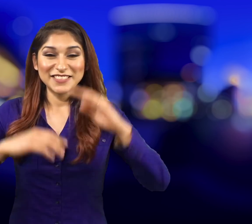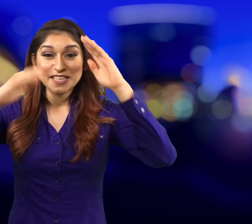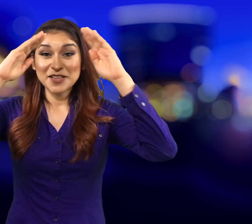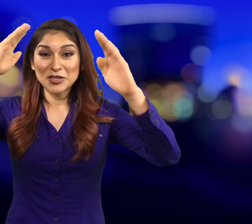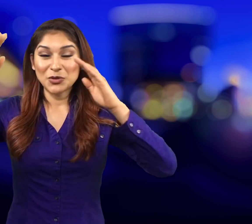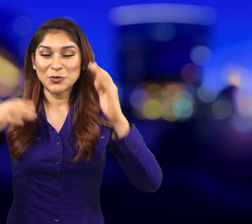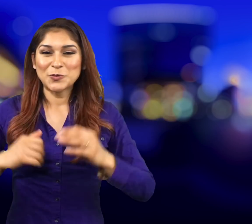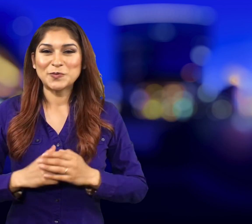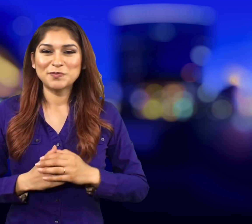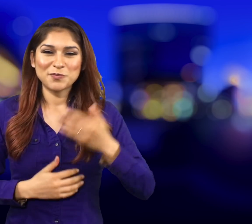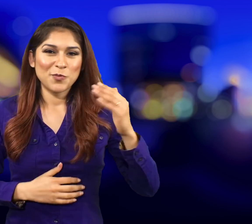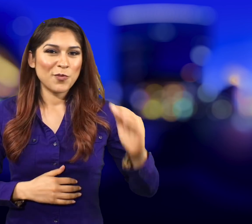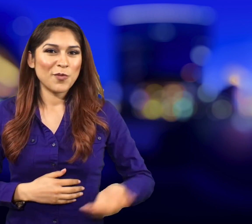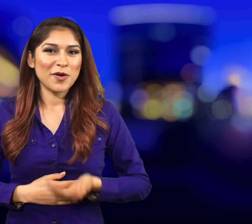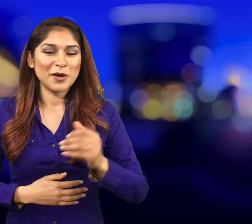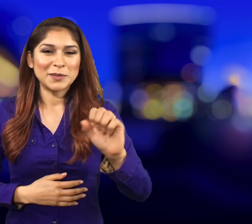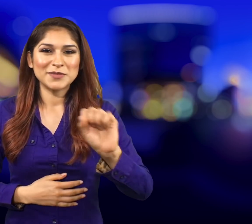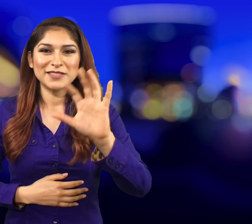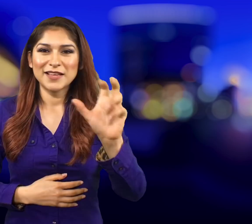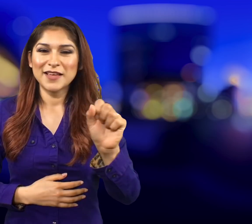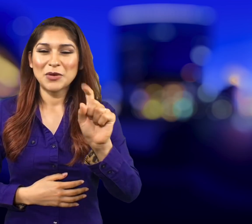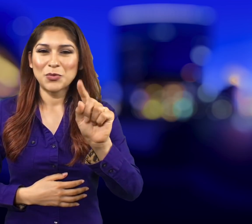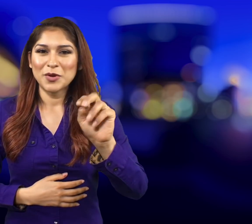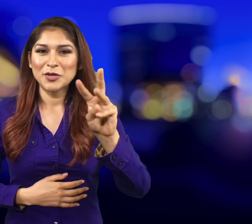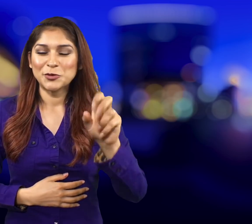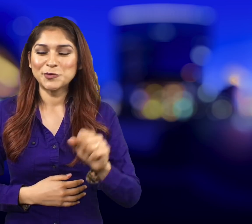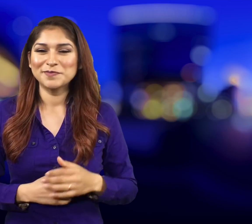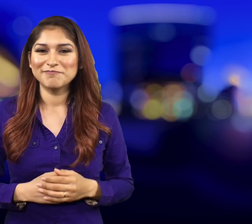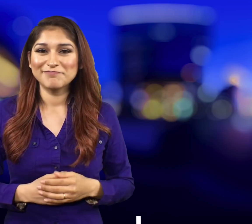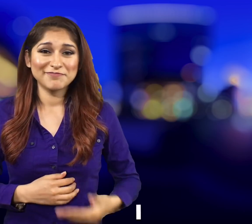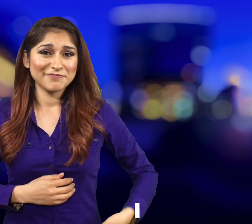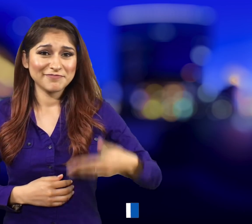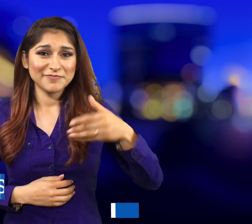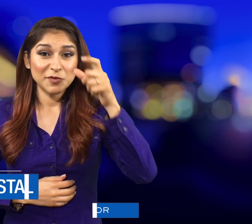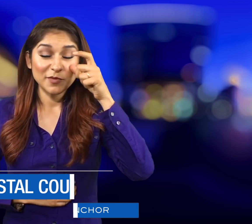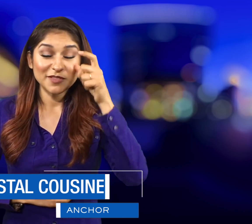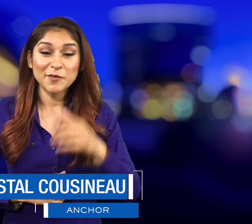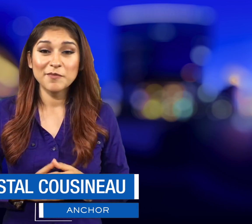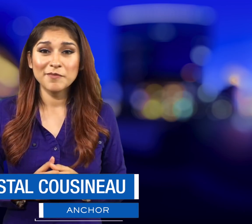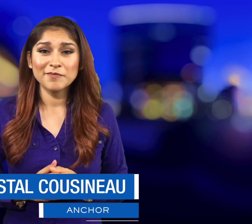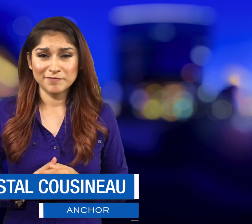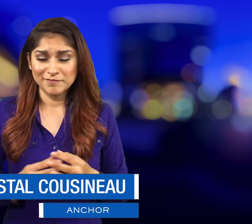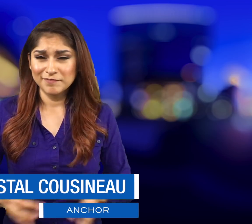Hello everyone. Welcome to Sign1News. I'm Crystal Cousineau.